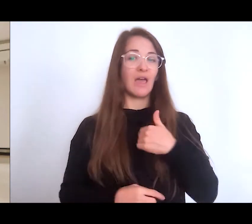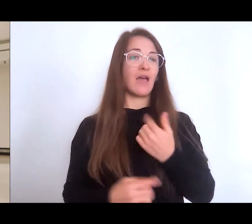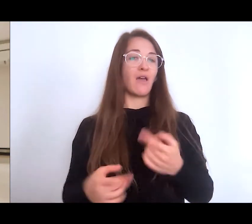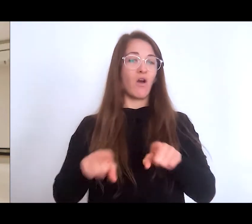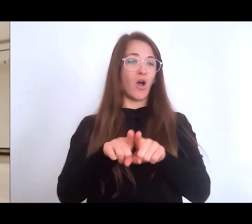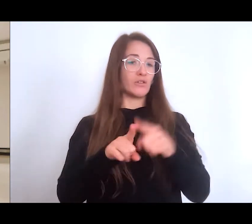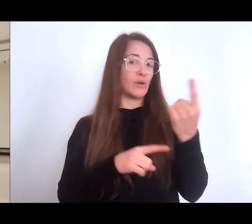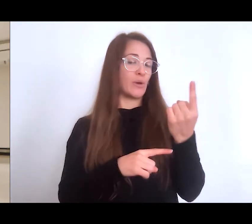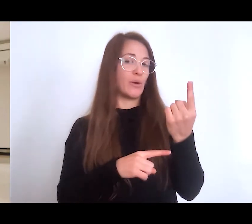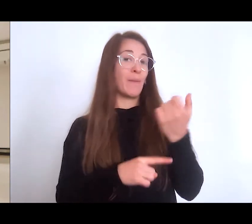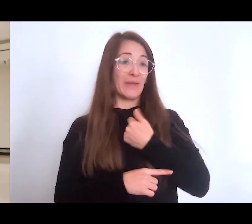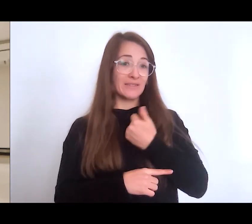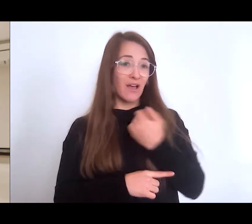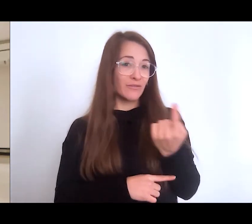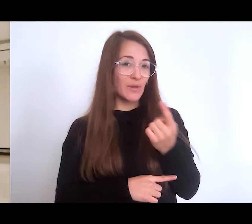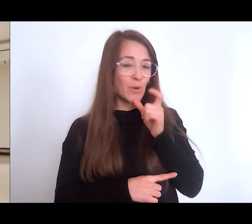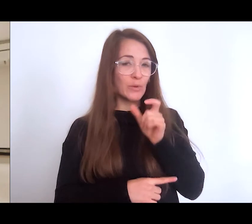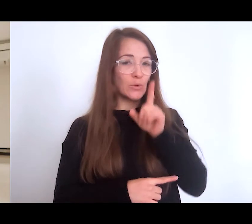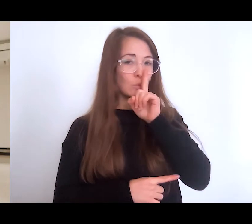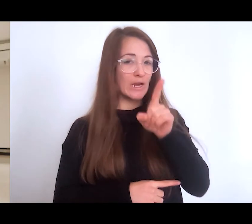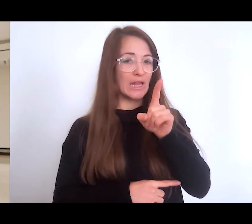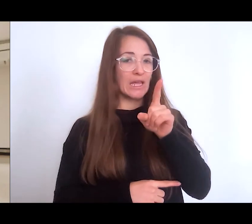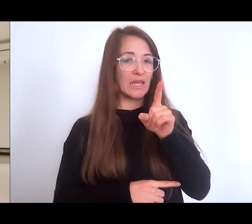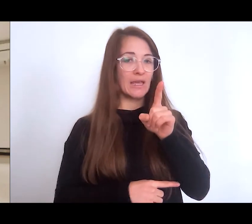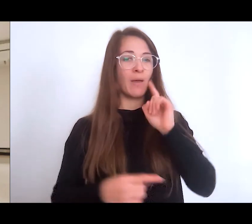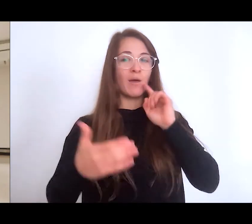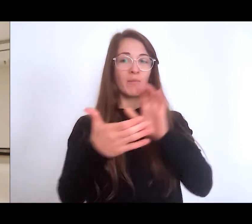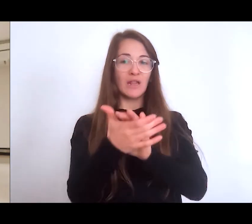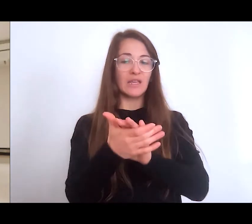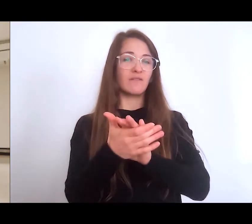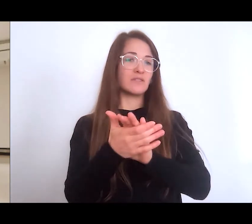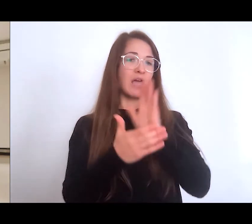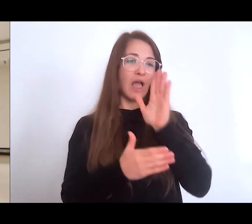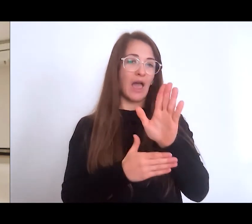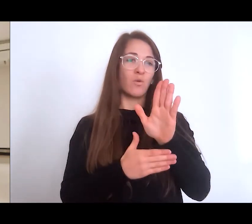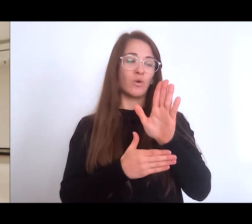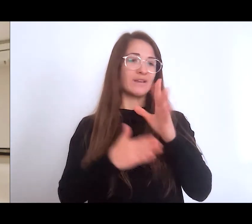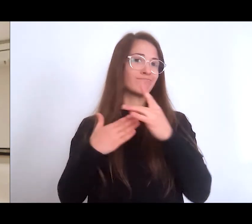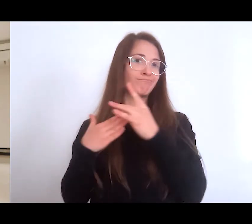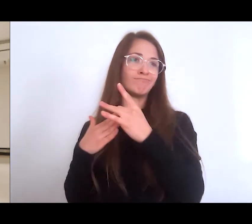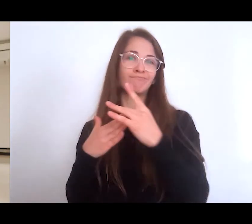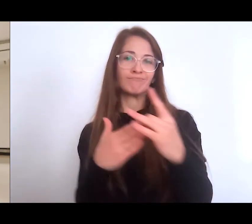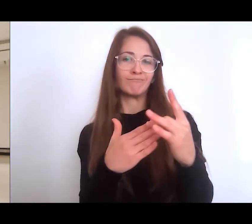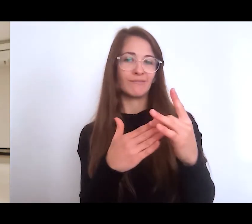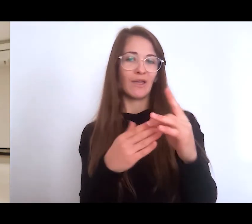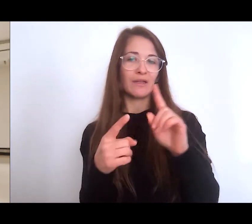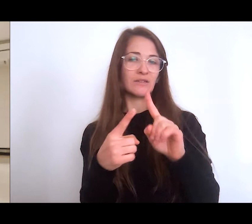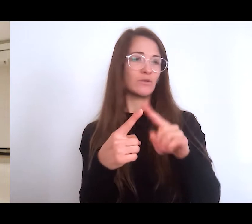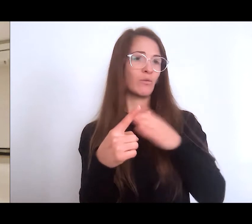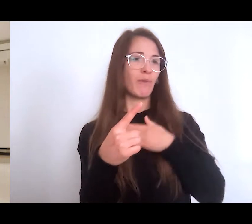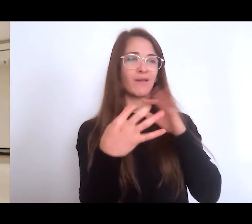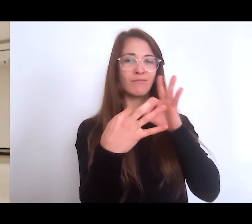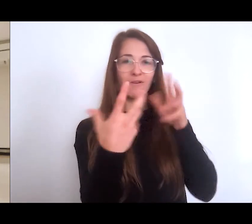COMMUNITY, I'M ALSO BELIEVING I